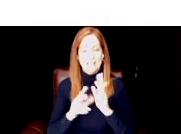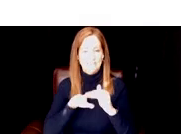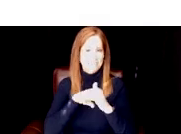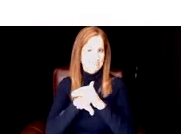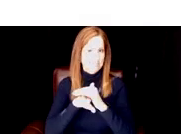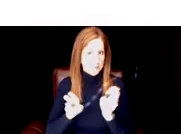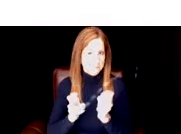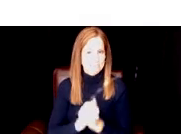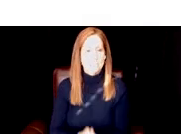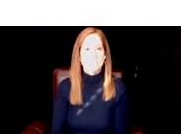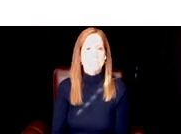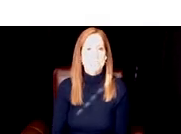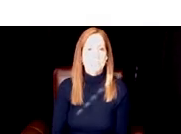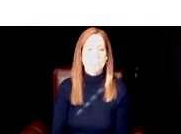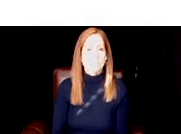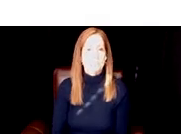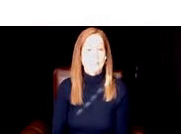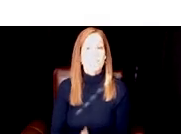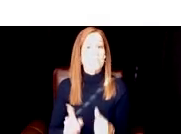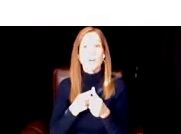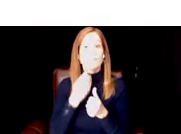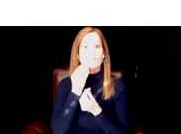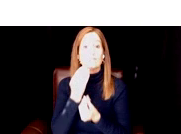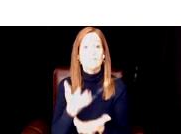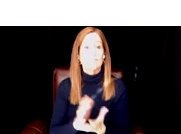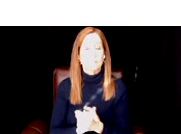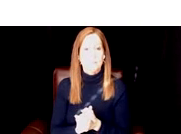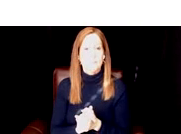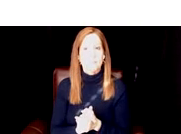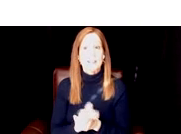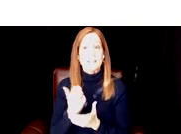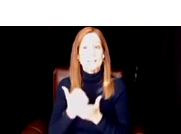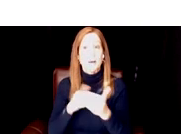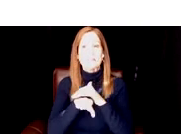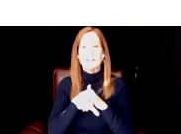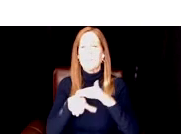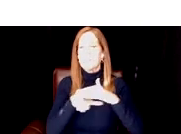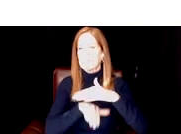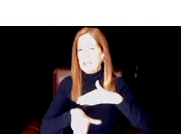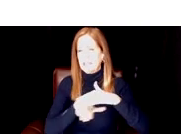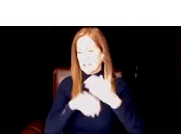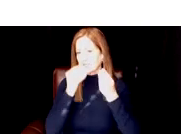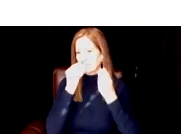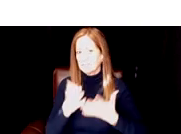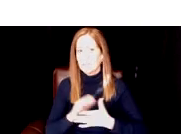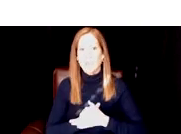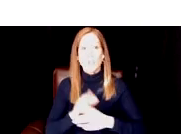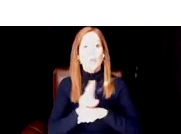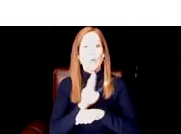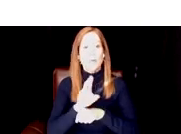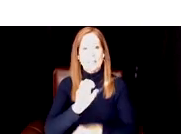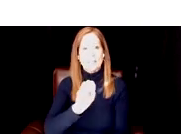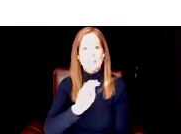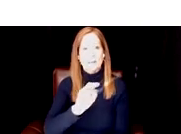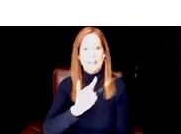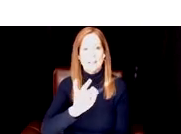First, some accessibility basics. Use semantic HTML from the start,